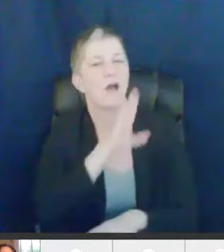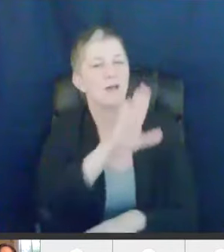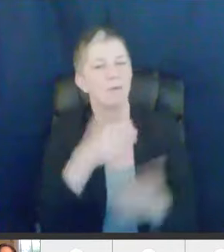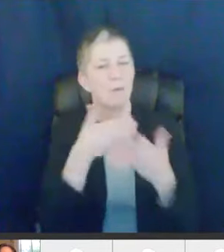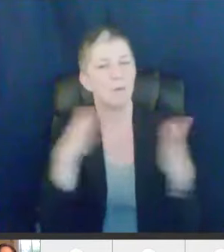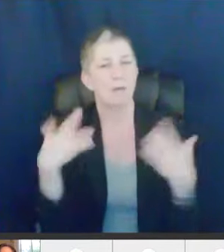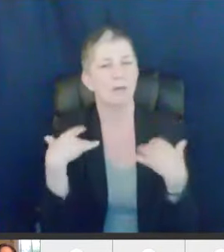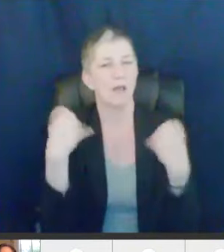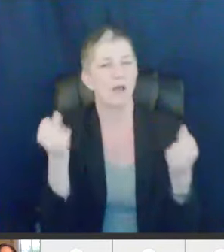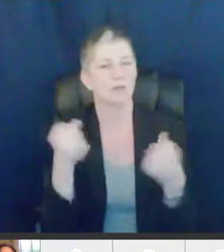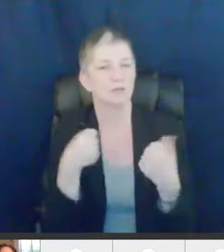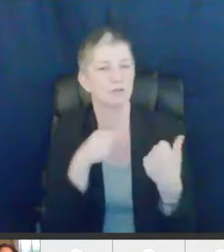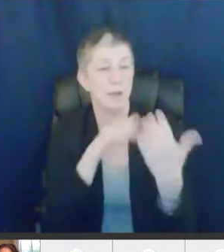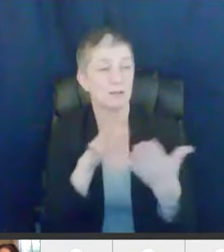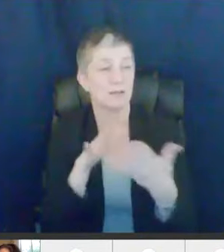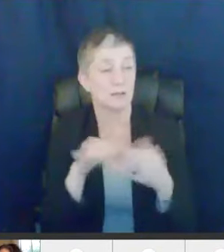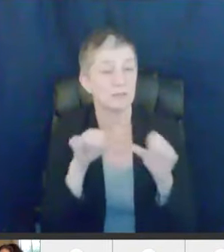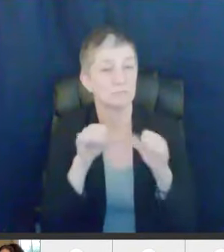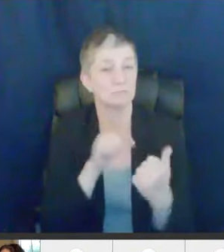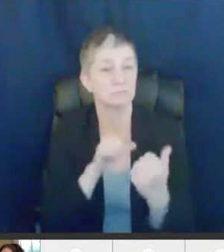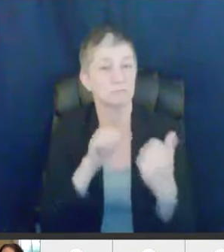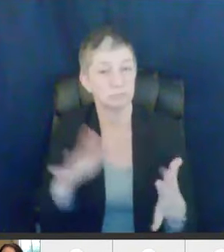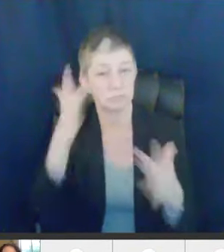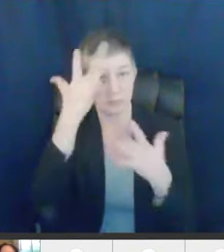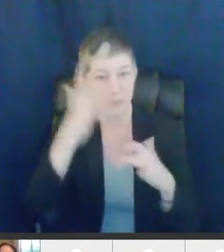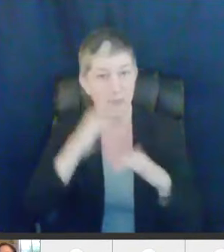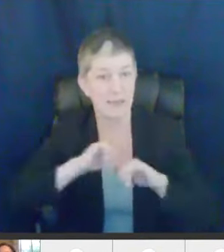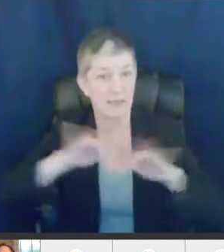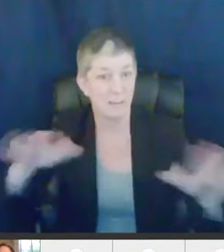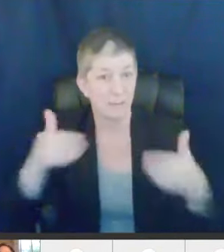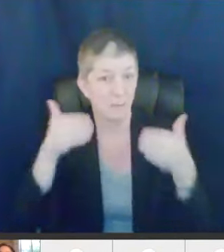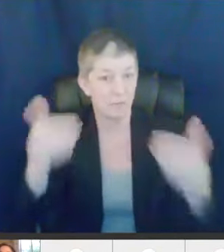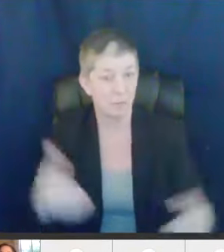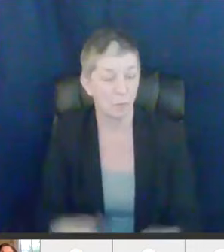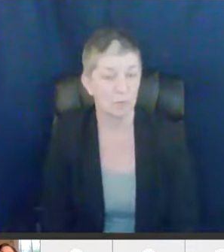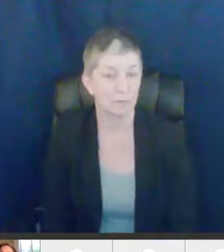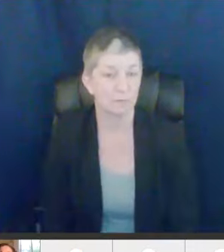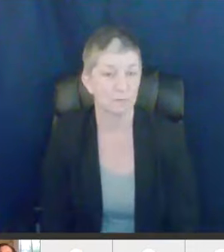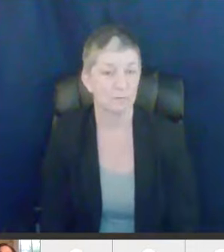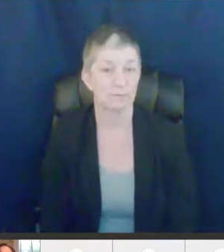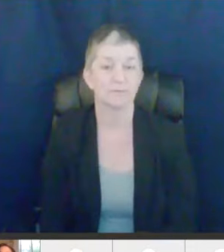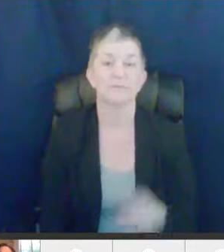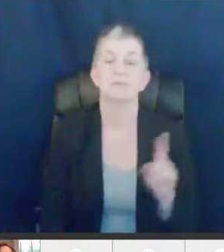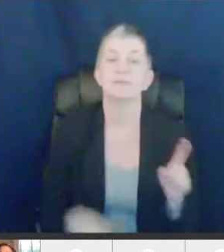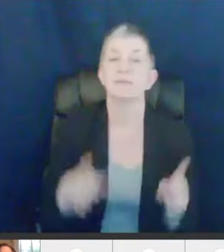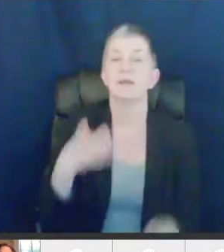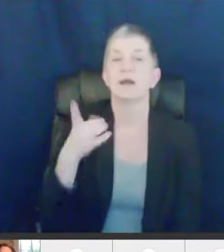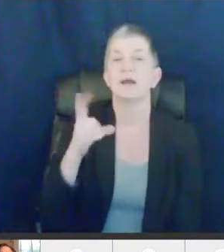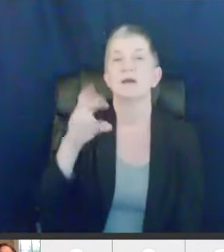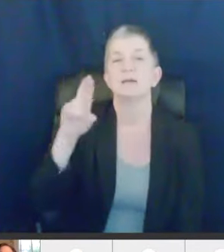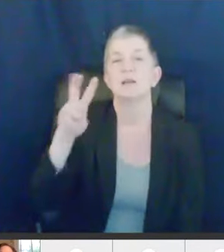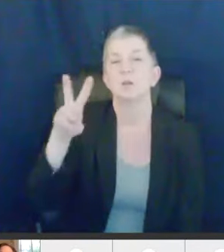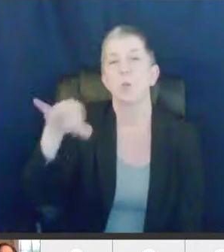address the pandemic moving forward and Dr. Weis's resignation was not sudden